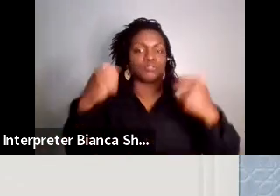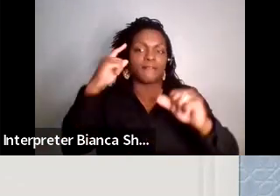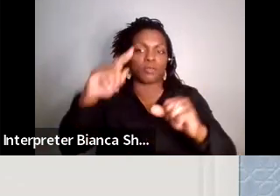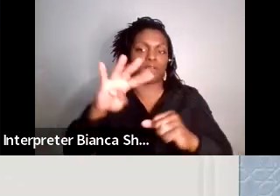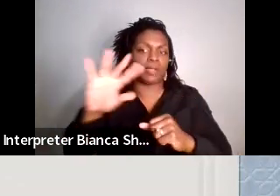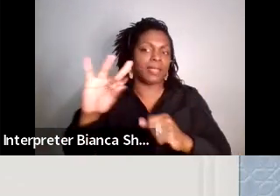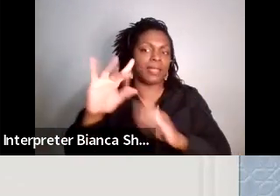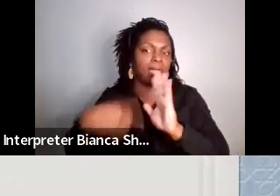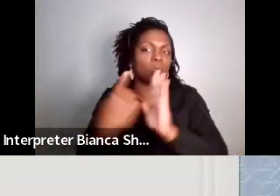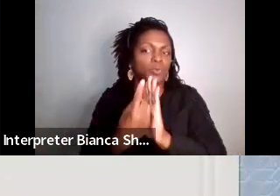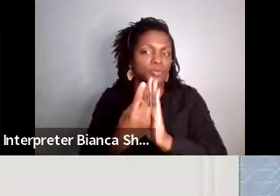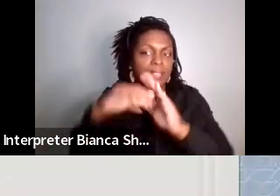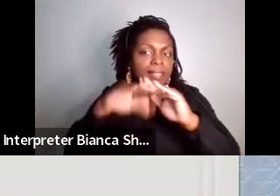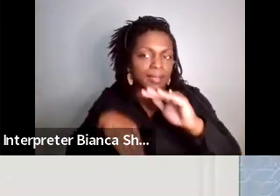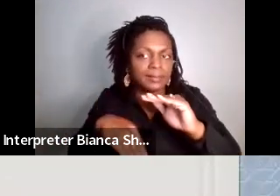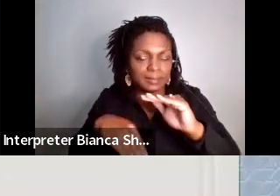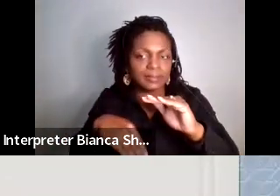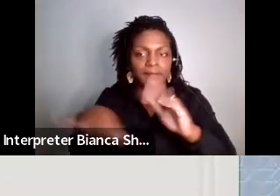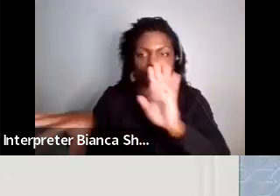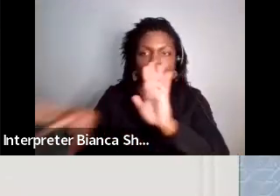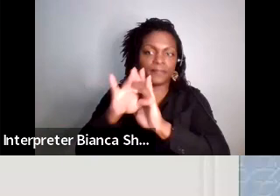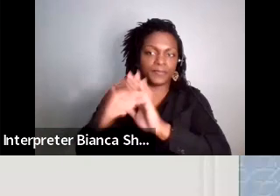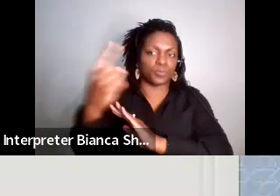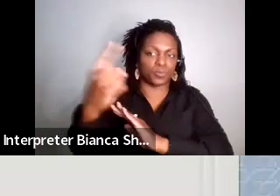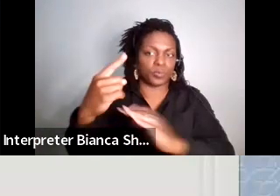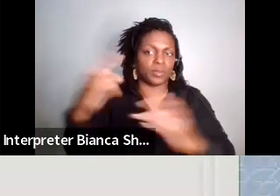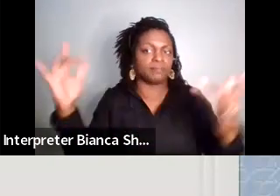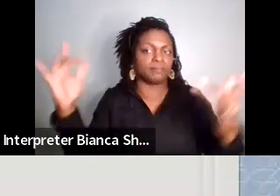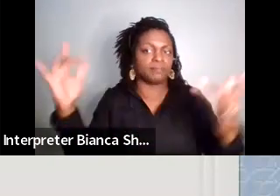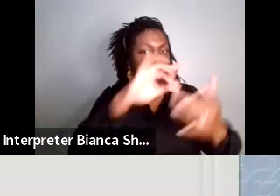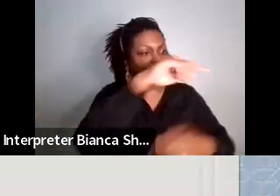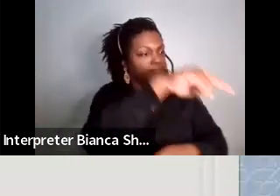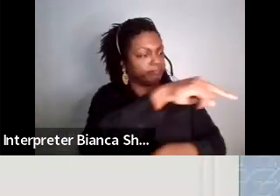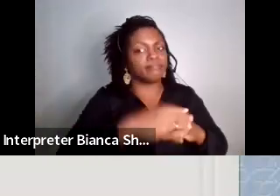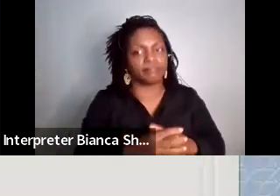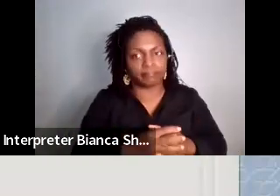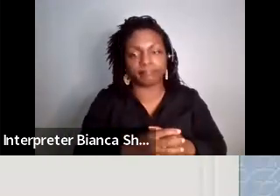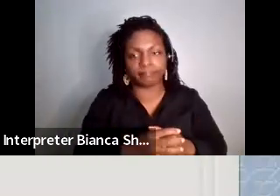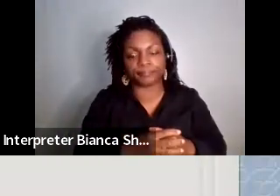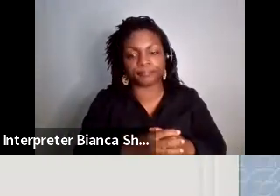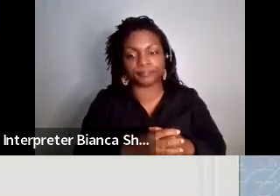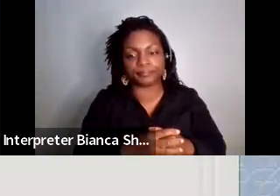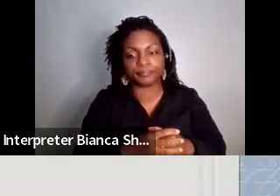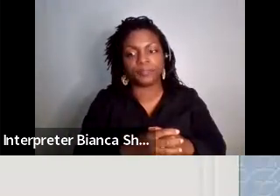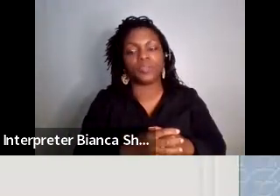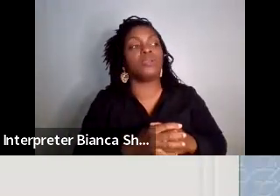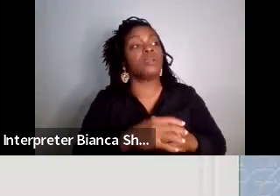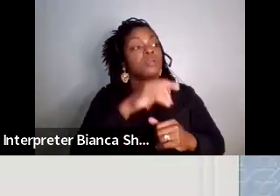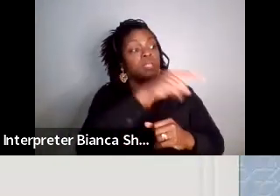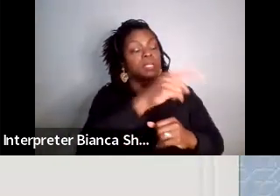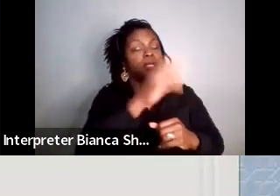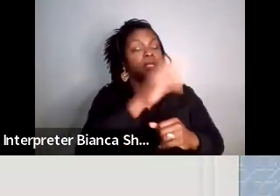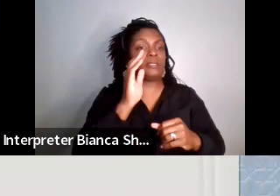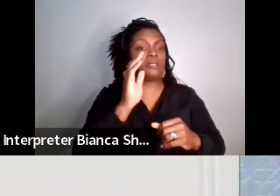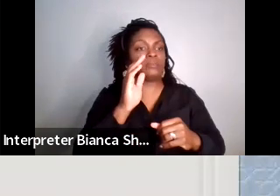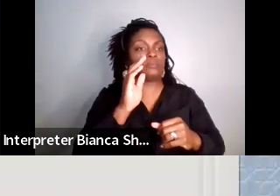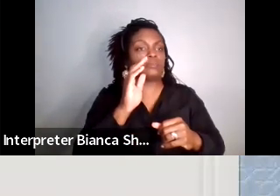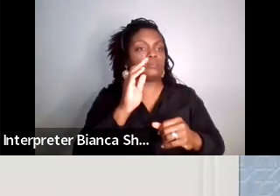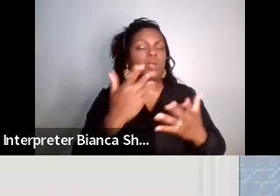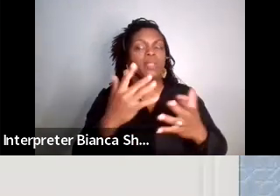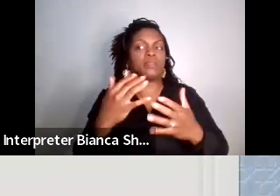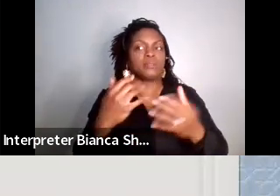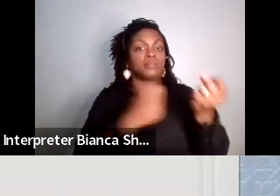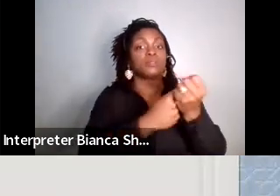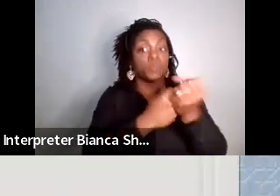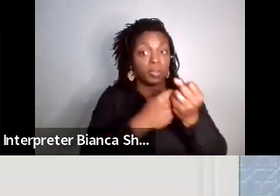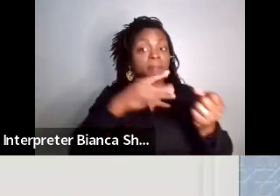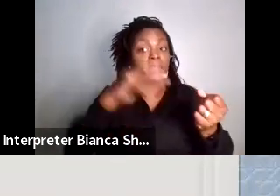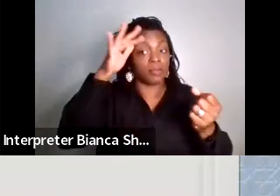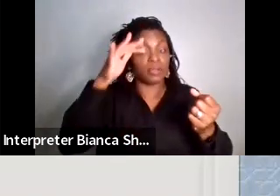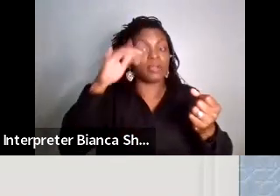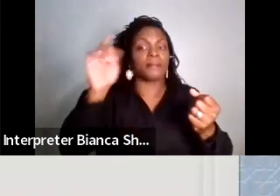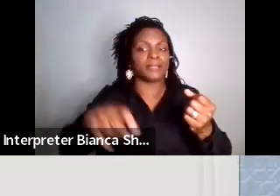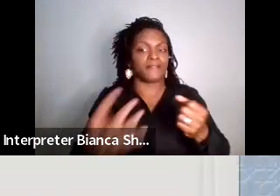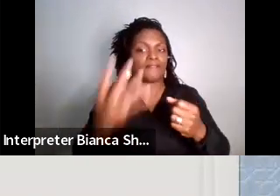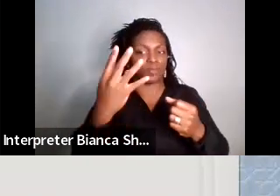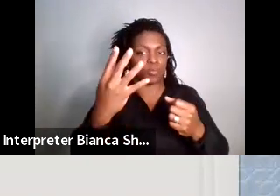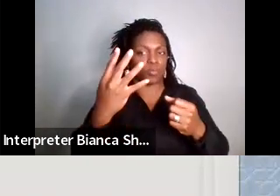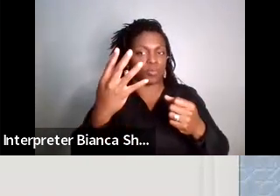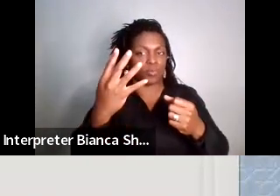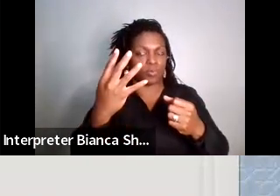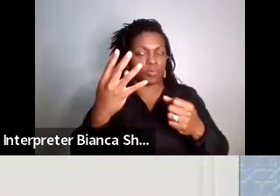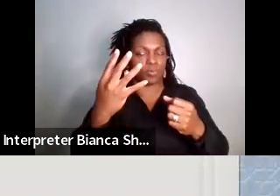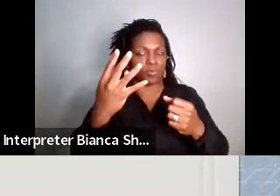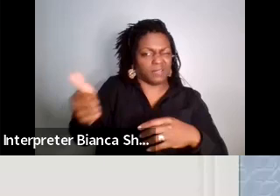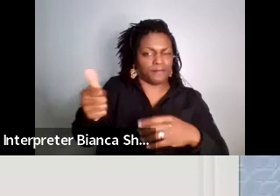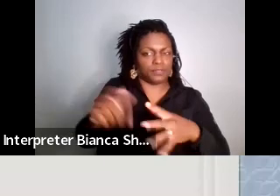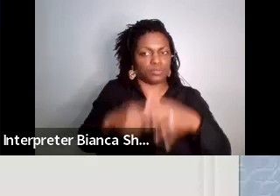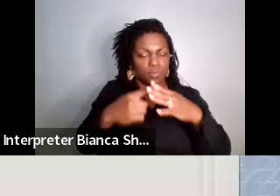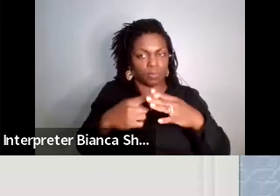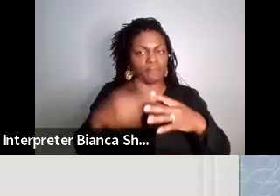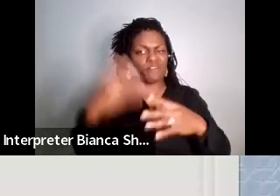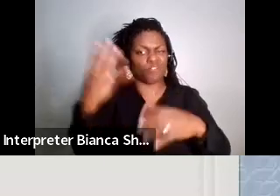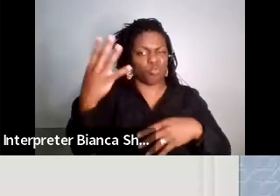The support parent will then contact the referred parent. They will initiate this to the support parent is to initiate 4 contacts with the family, with over an eight-week period.